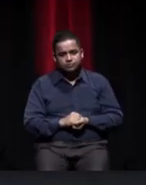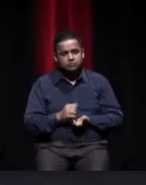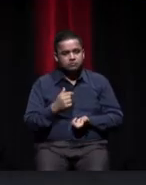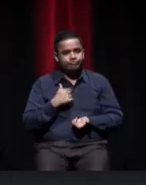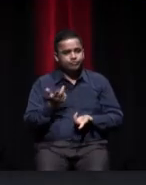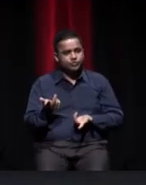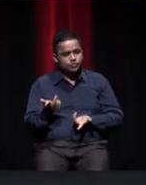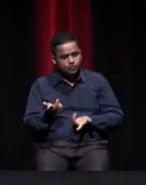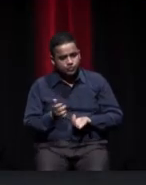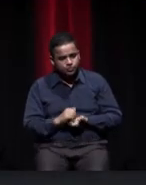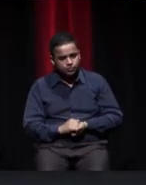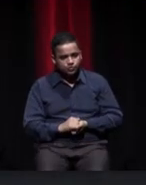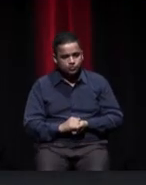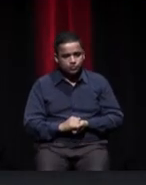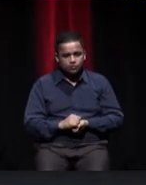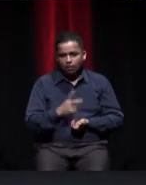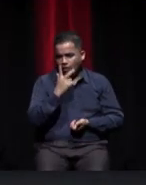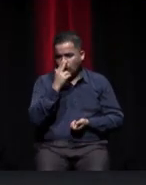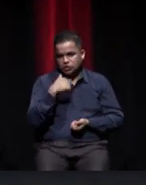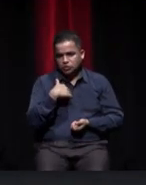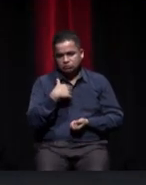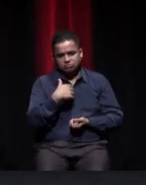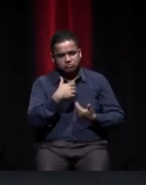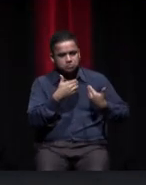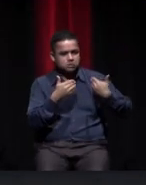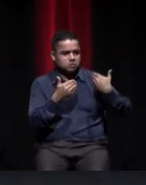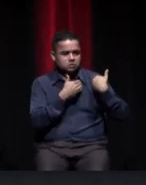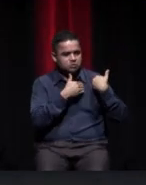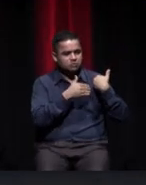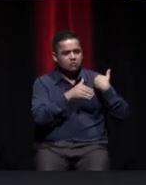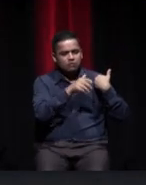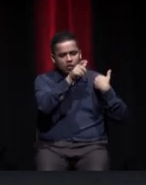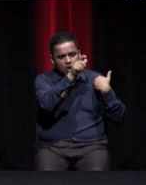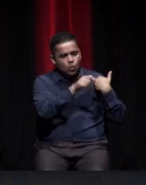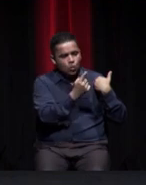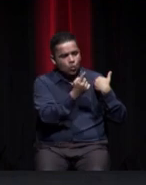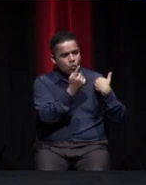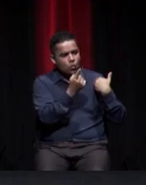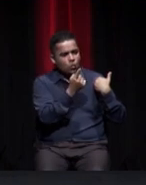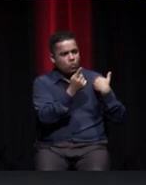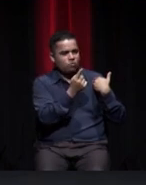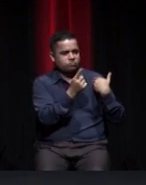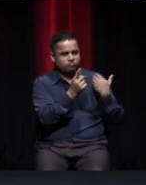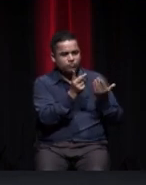hold one factor responsible, that's why the question